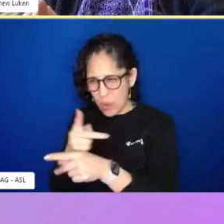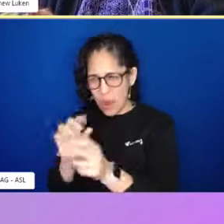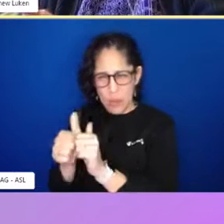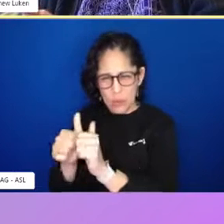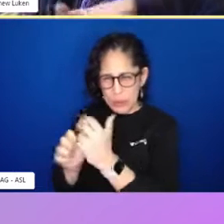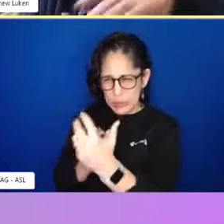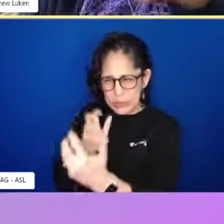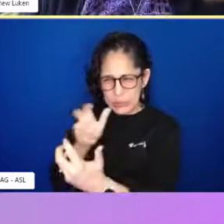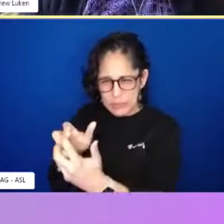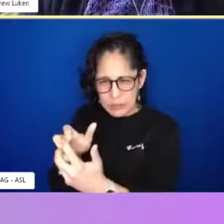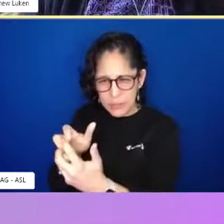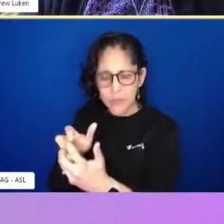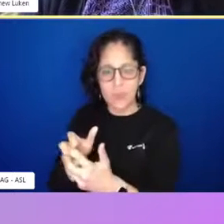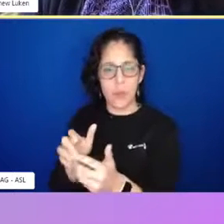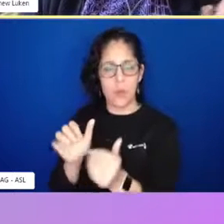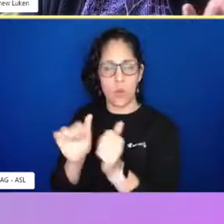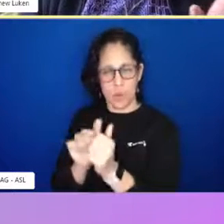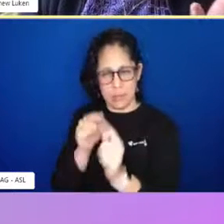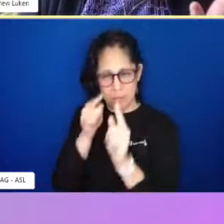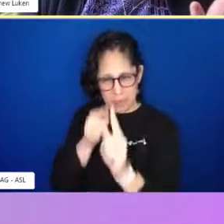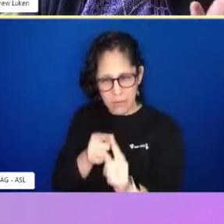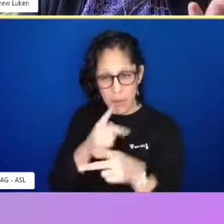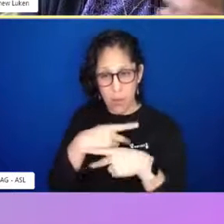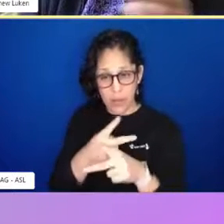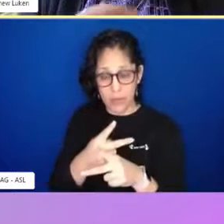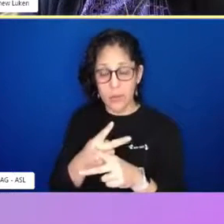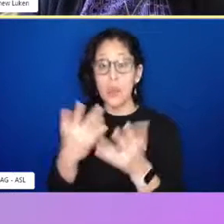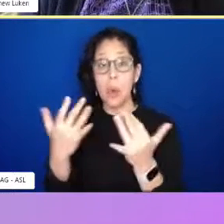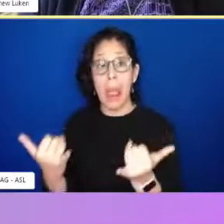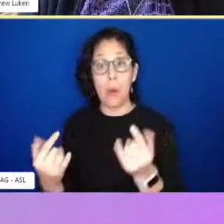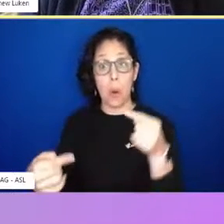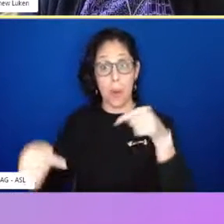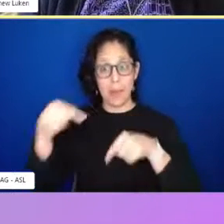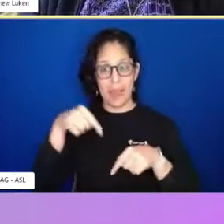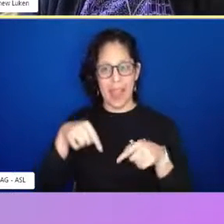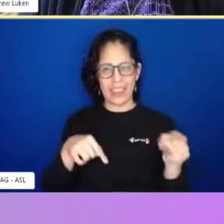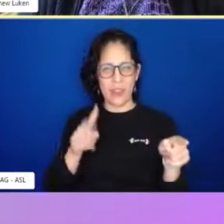Something we are going to have to target with specialized